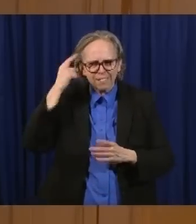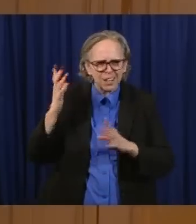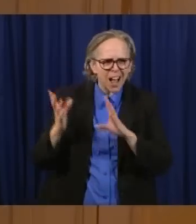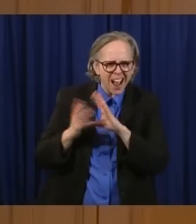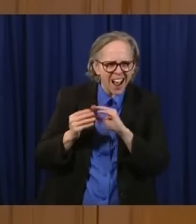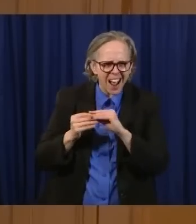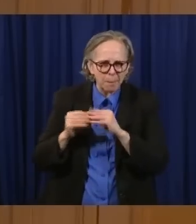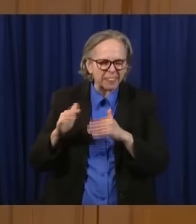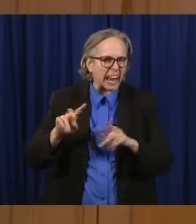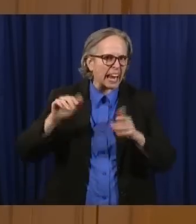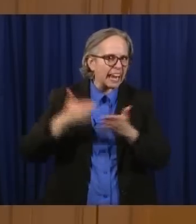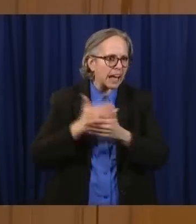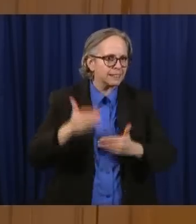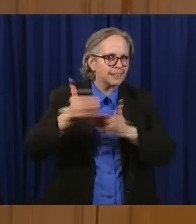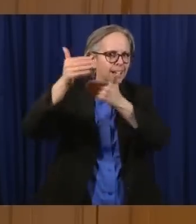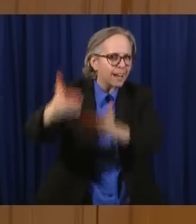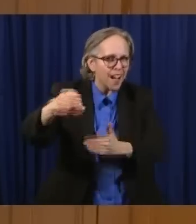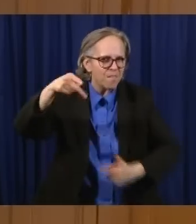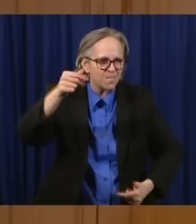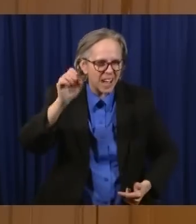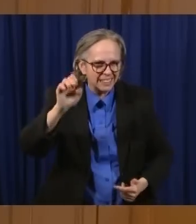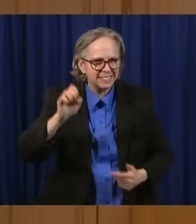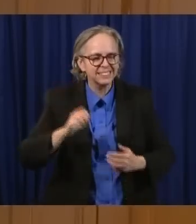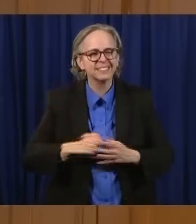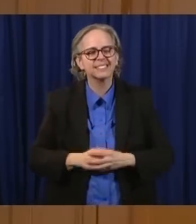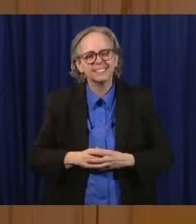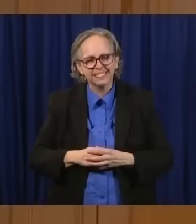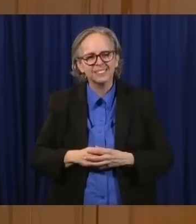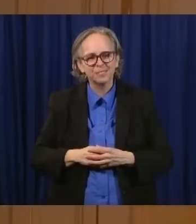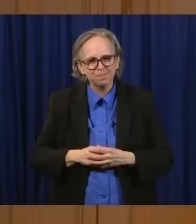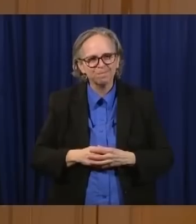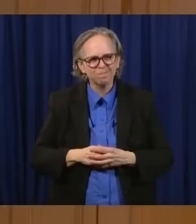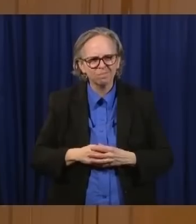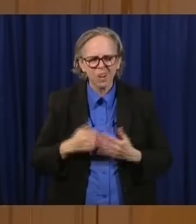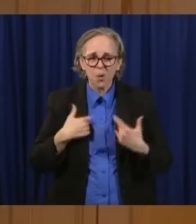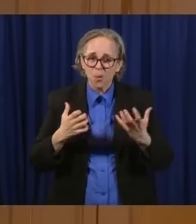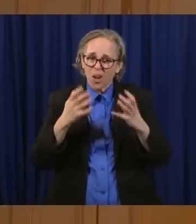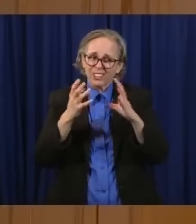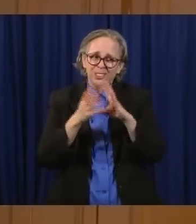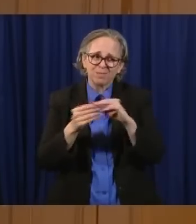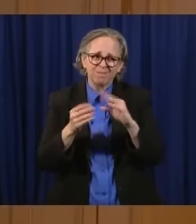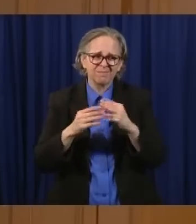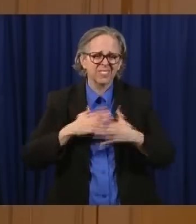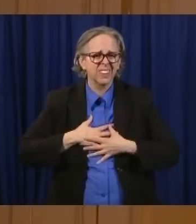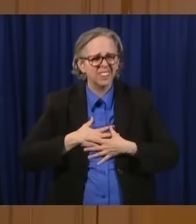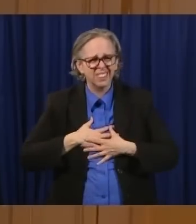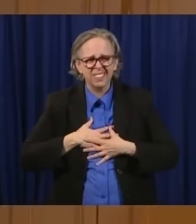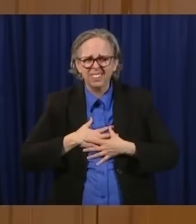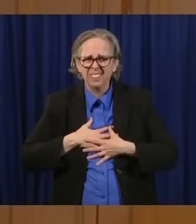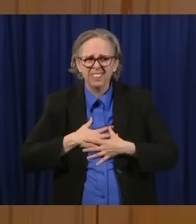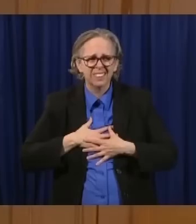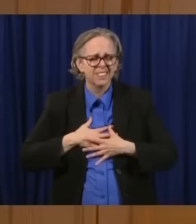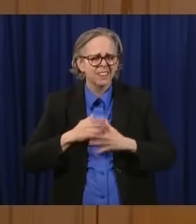GOOD AFTERNOON, EVERYONE. I JUST WANT TO SAY AS THE GOVERNOR IS TALKING ABOUT OUR